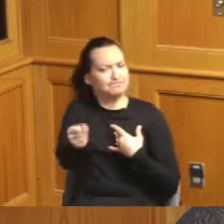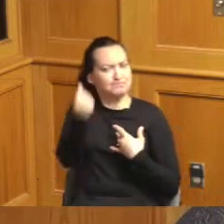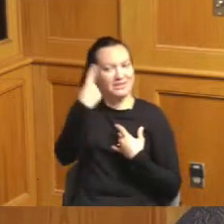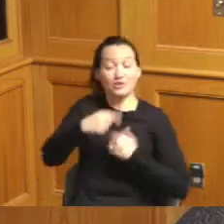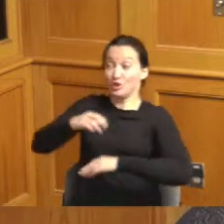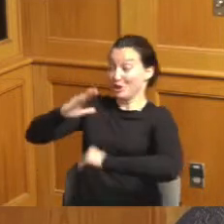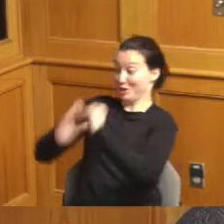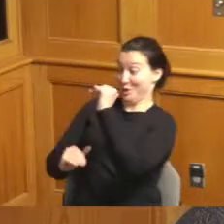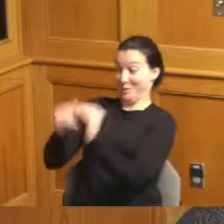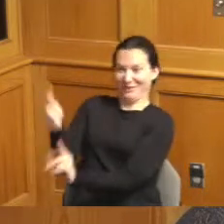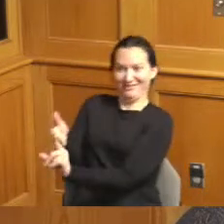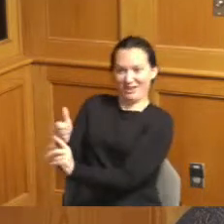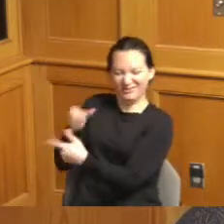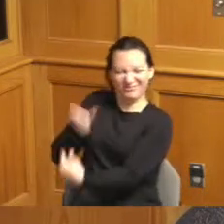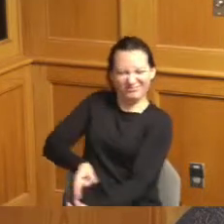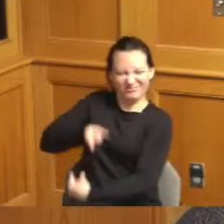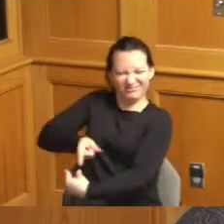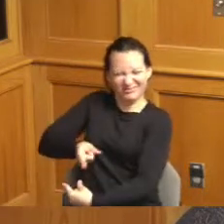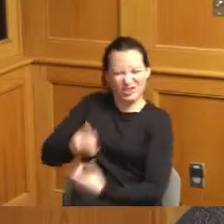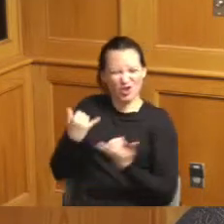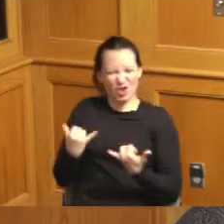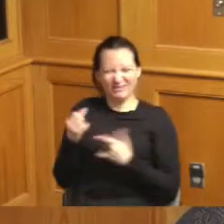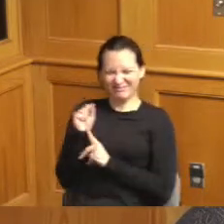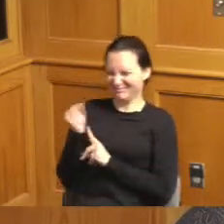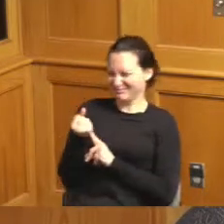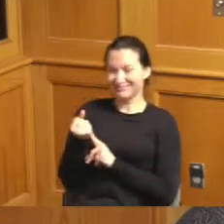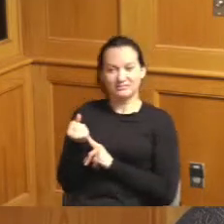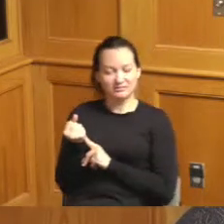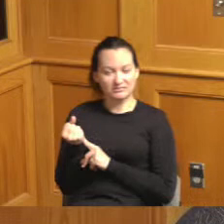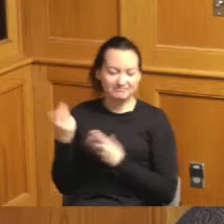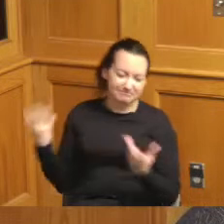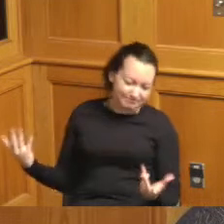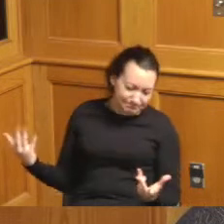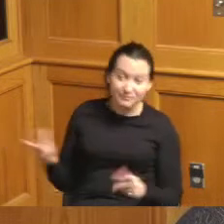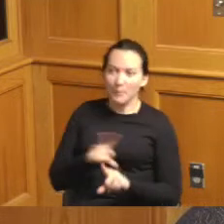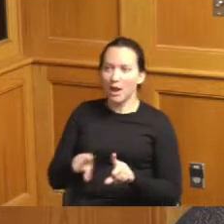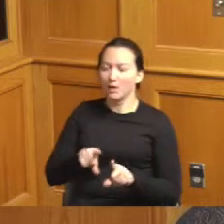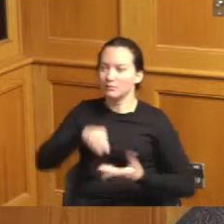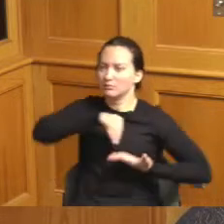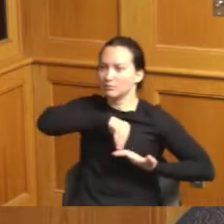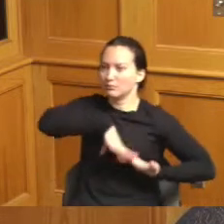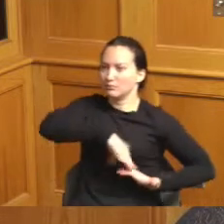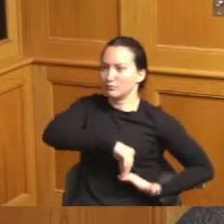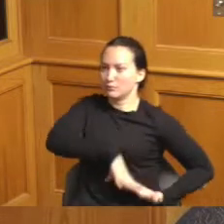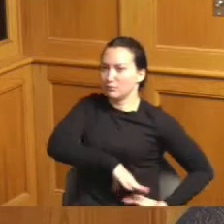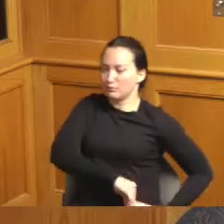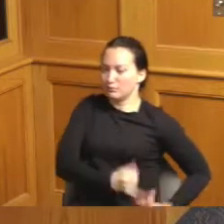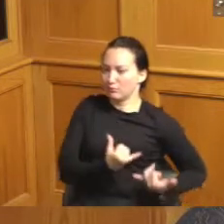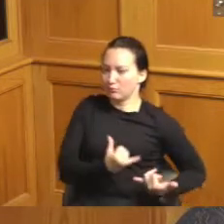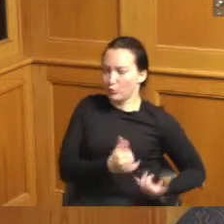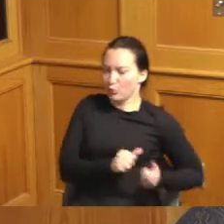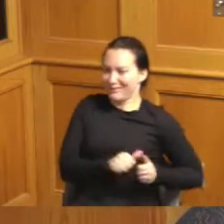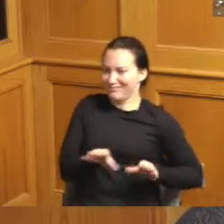challenges and the current conditions and but we need to document where we are with that and and